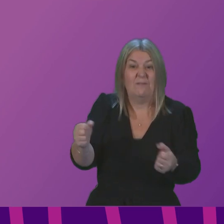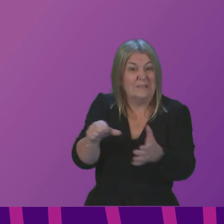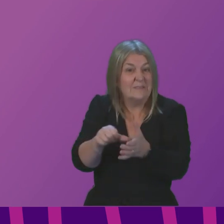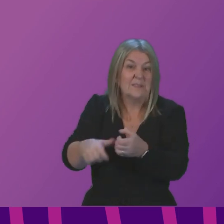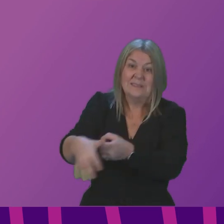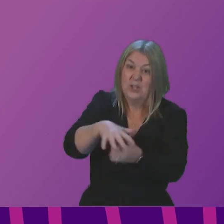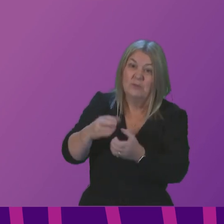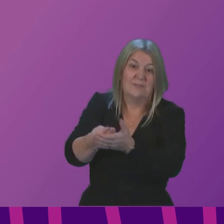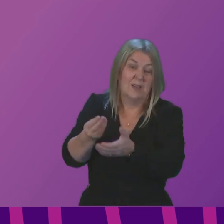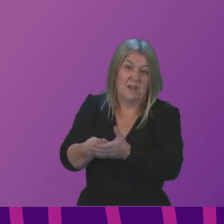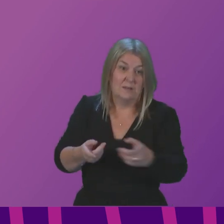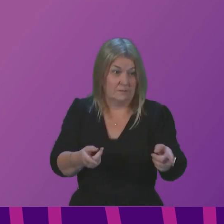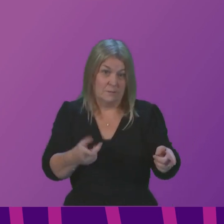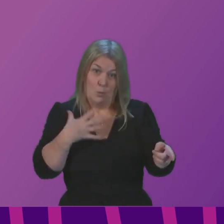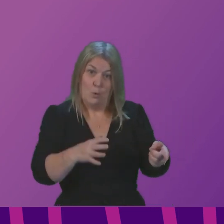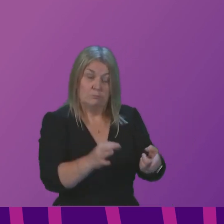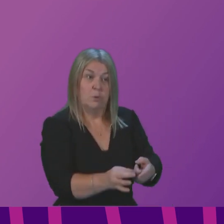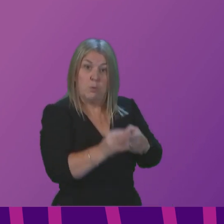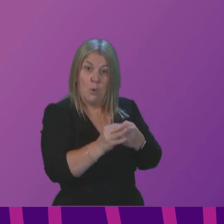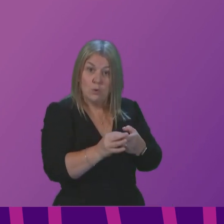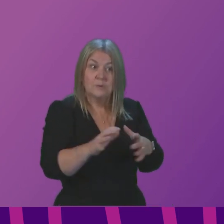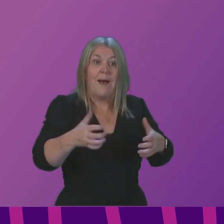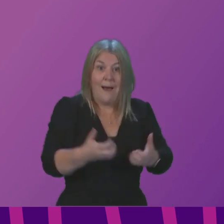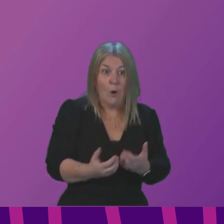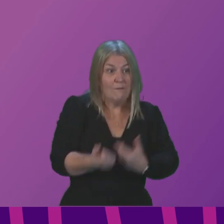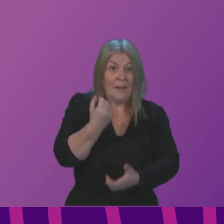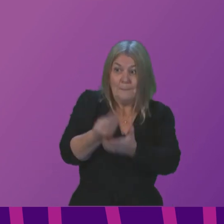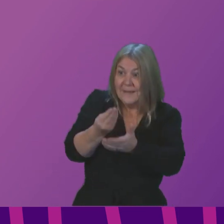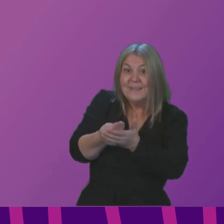now. If the member wishes to make proposals about how we free up more money in the budget,